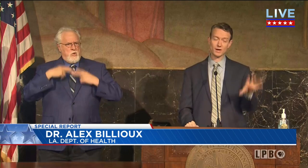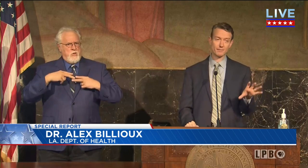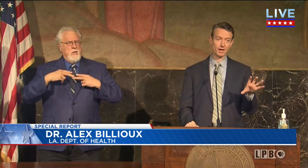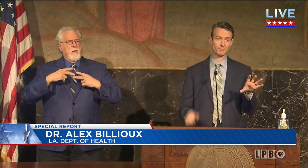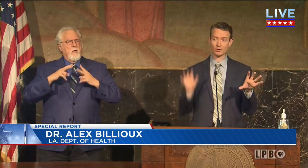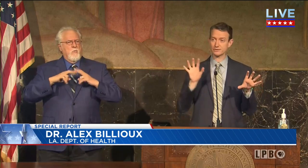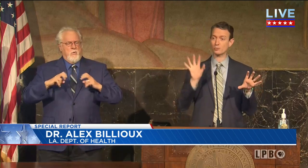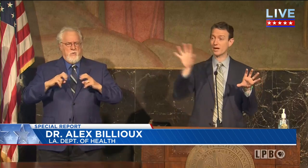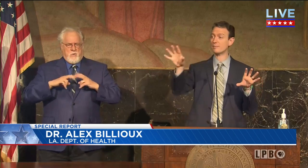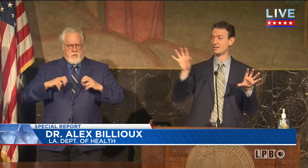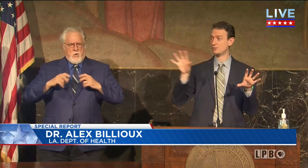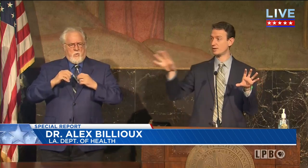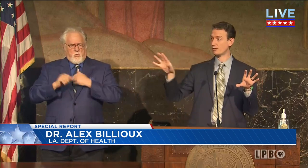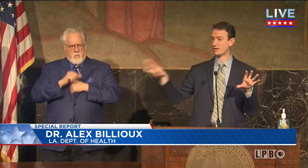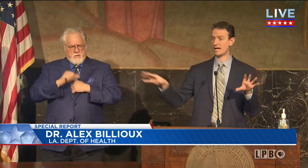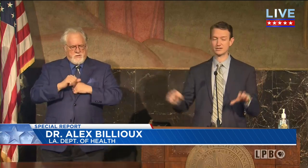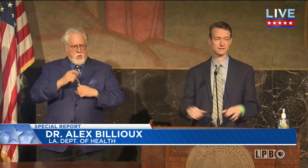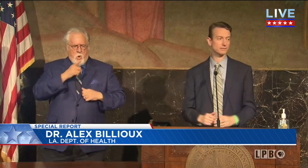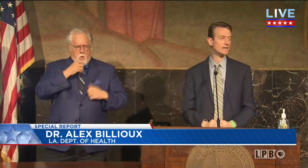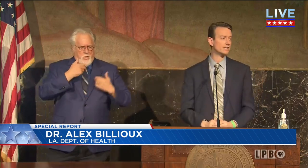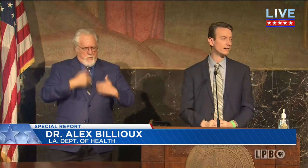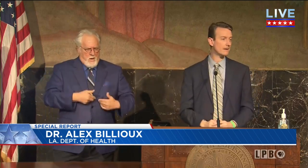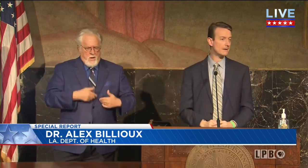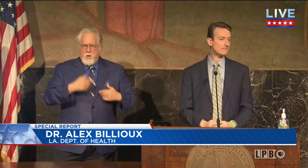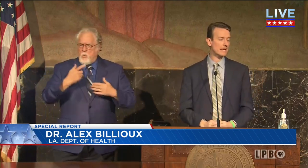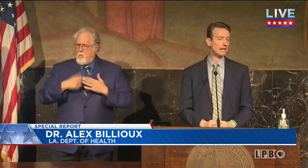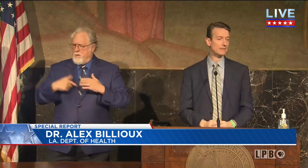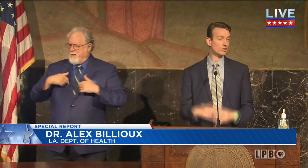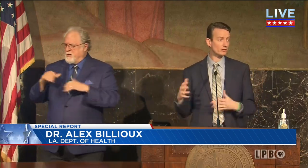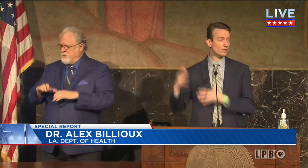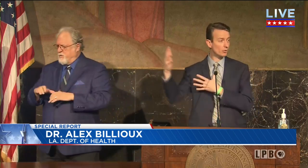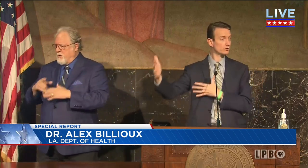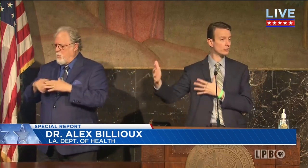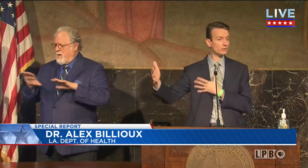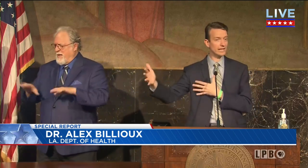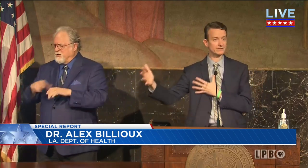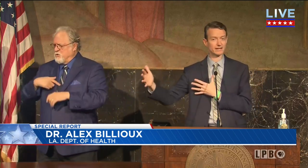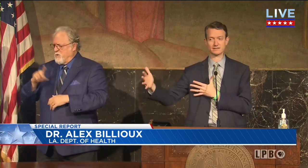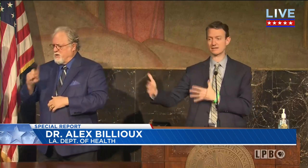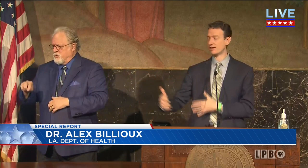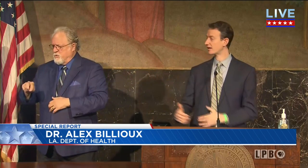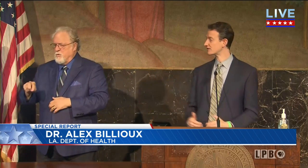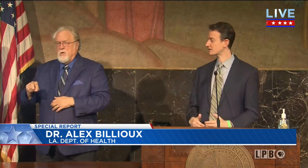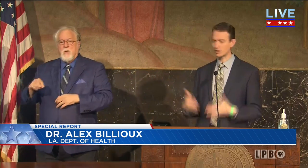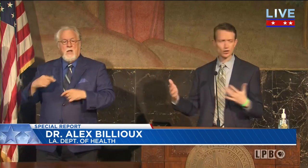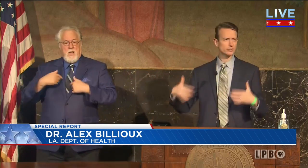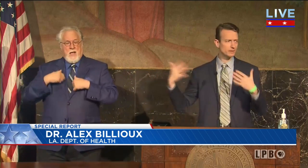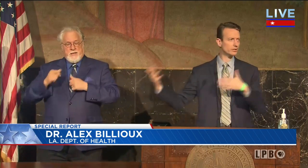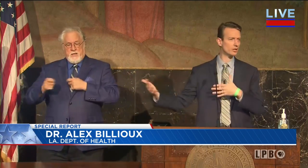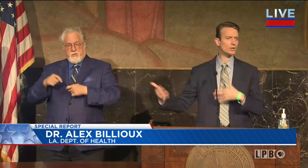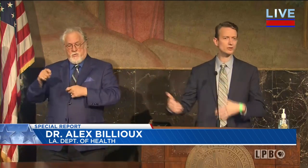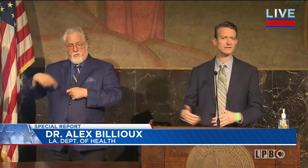WHERE DO RUWORK? WHAT DO YOU DO? AND WHERE DO YOU GO OUT? WHO AM I BUT ALSO WHAT AM I